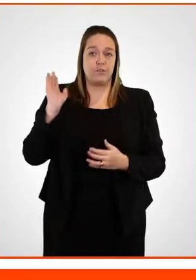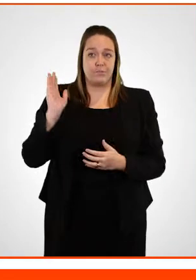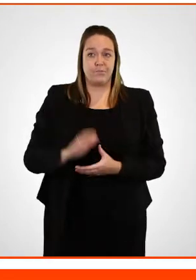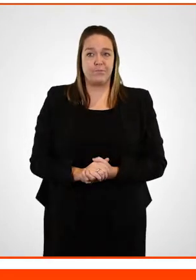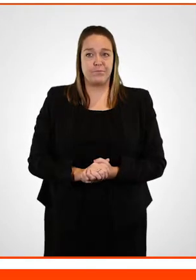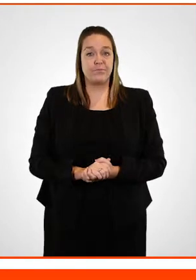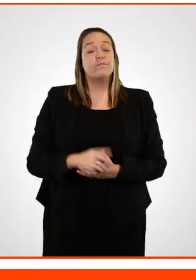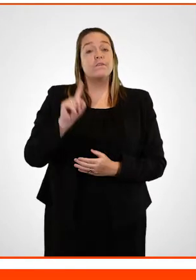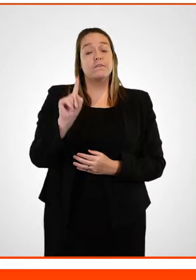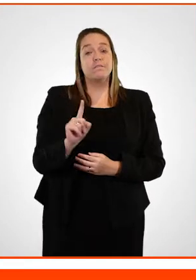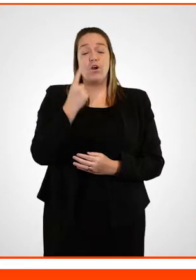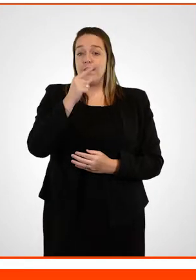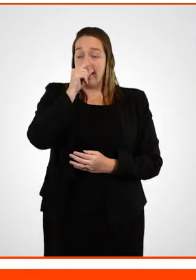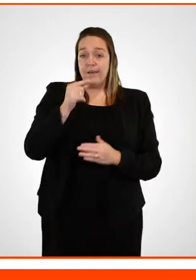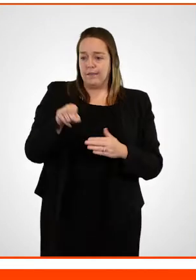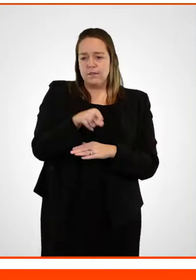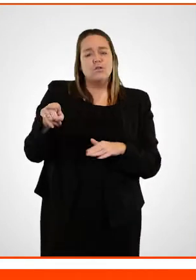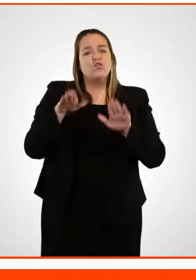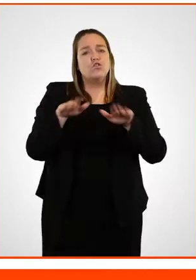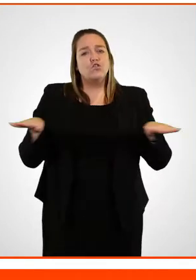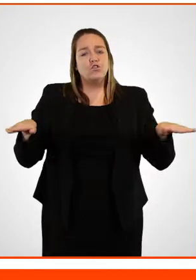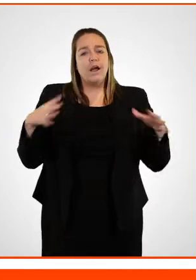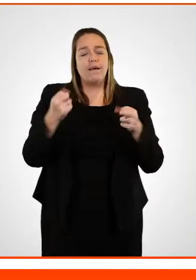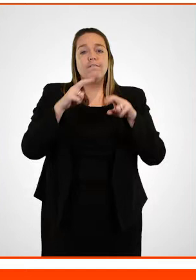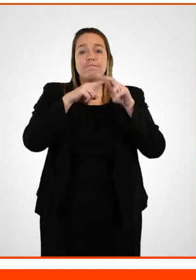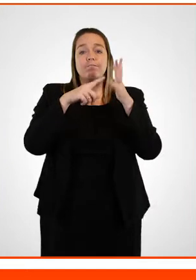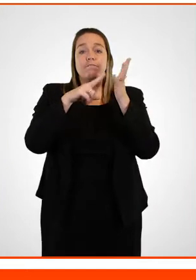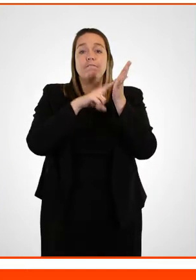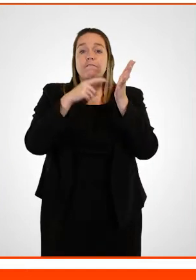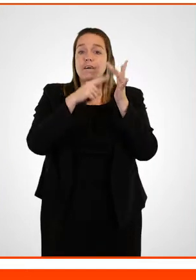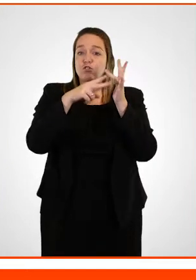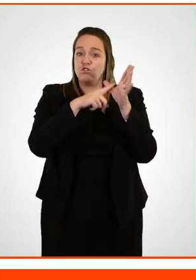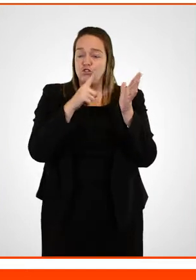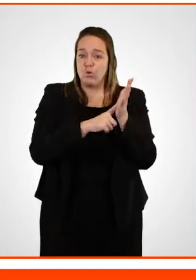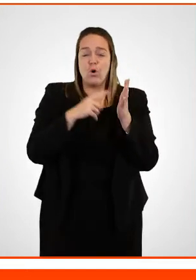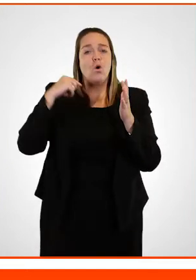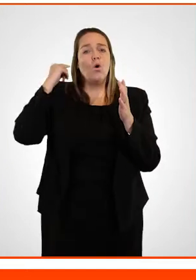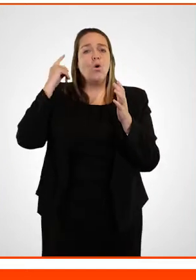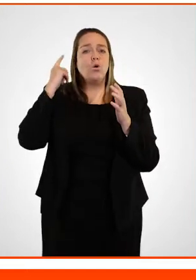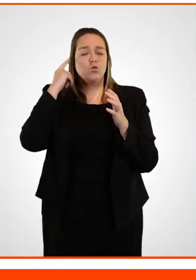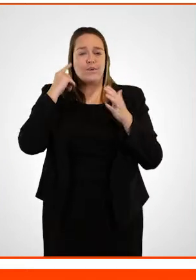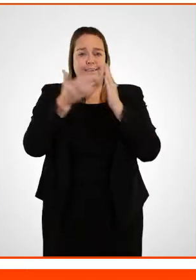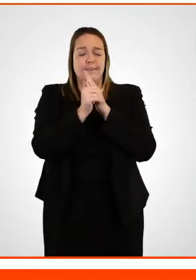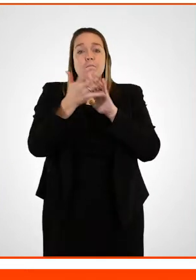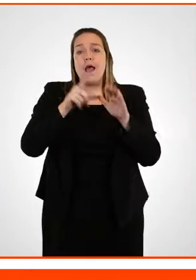The first is for kids who have functional auditory skills that they can hear themselves,